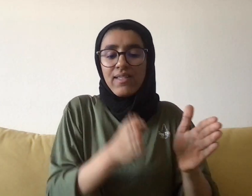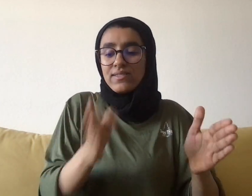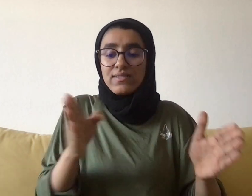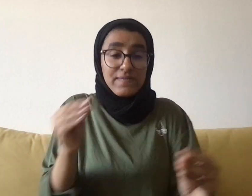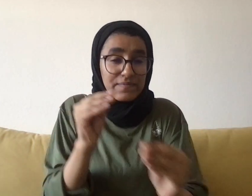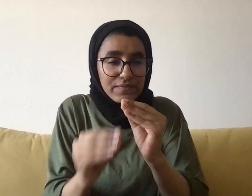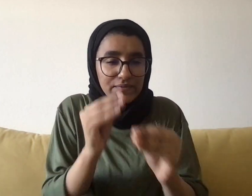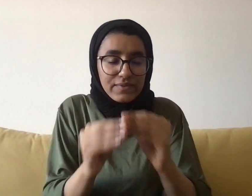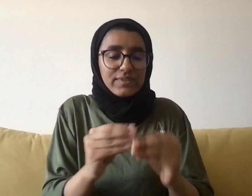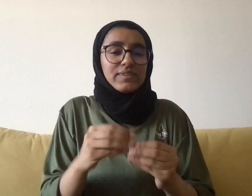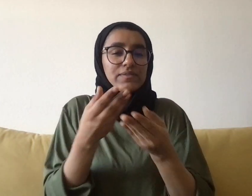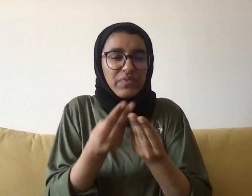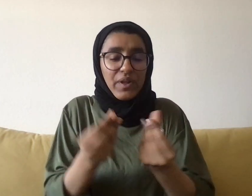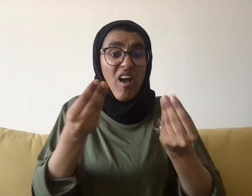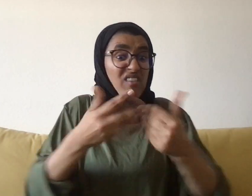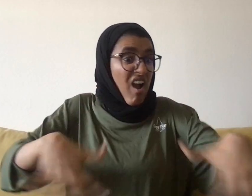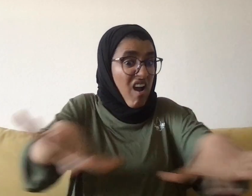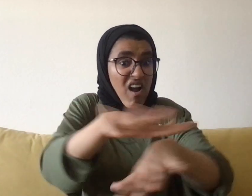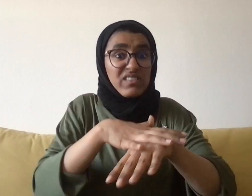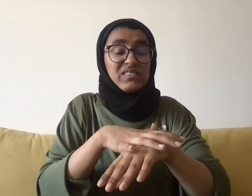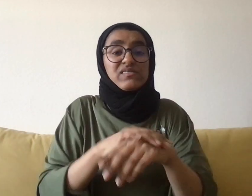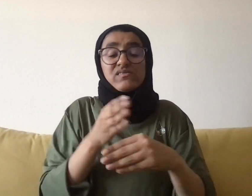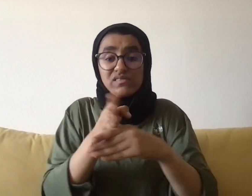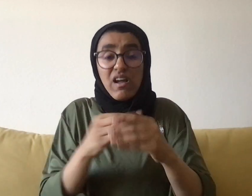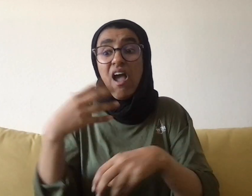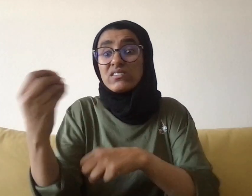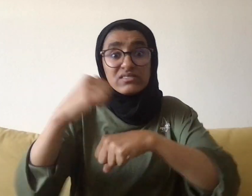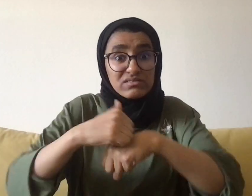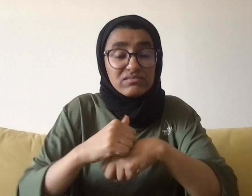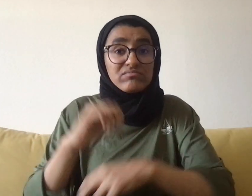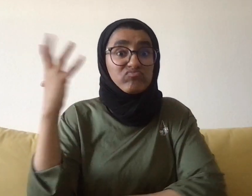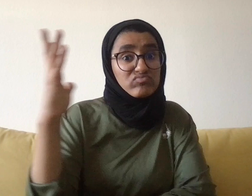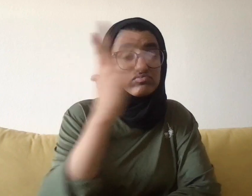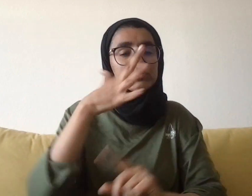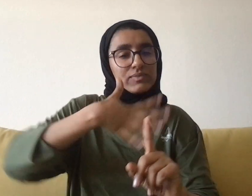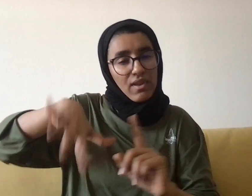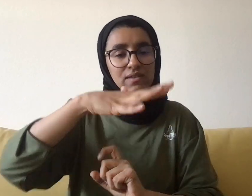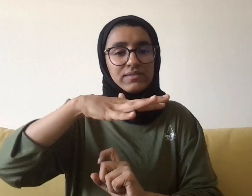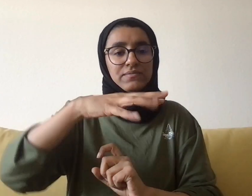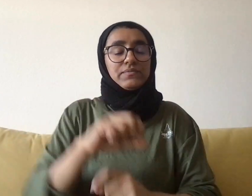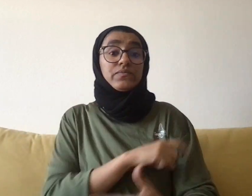They are working on the beams. There are rocks and trees around them.